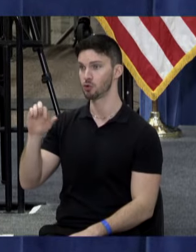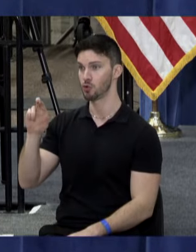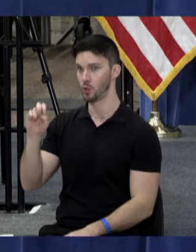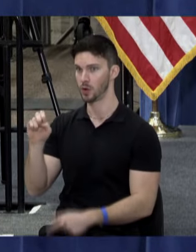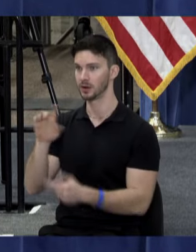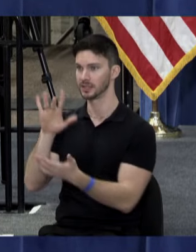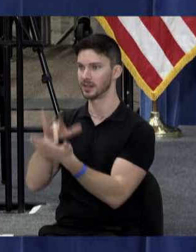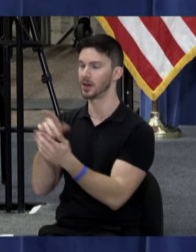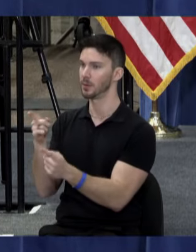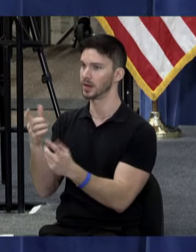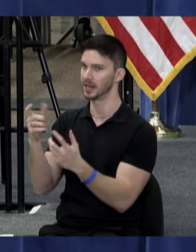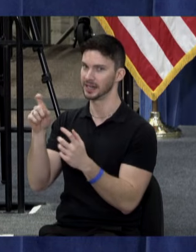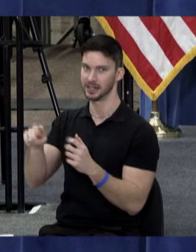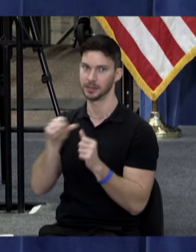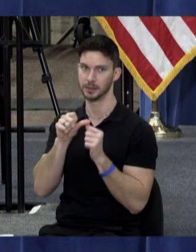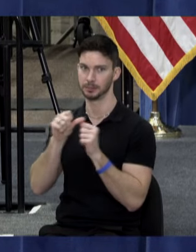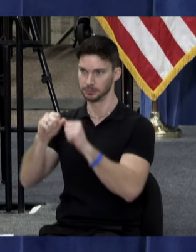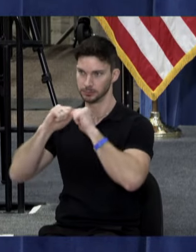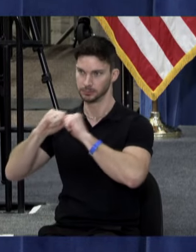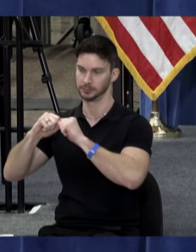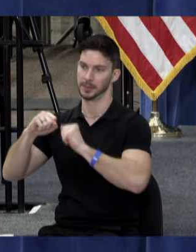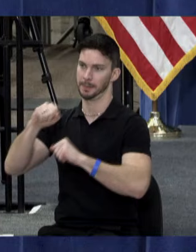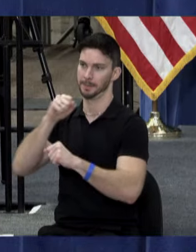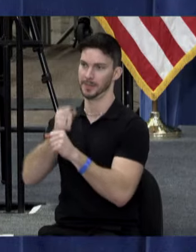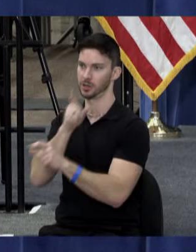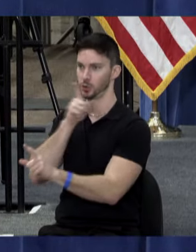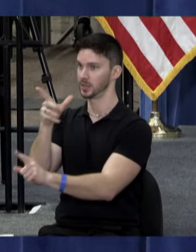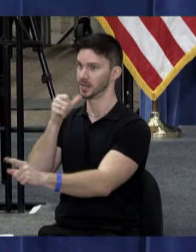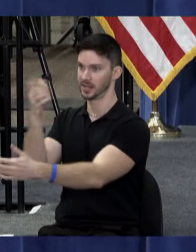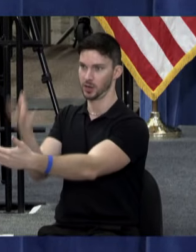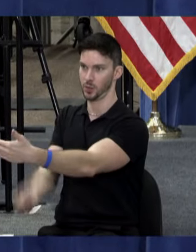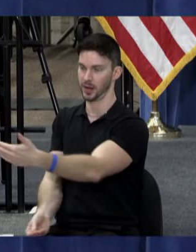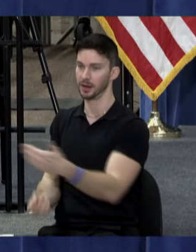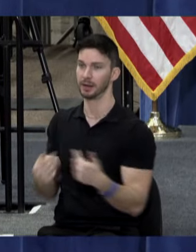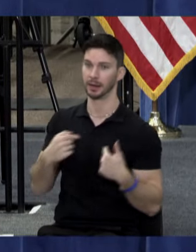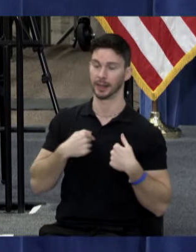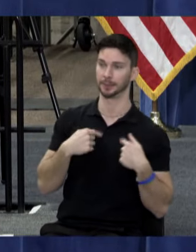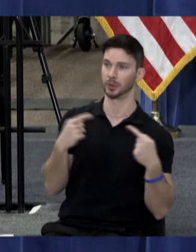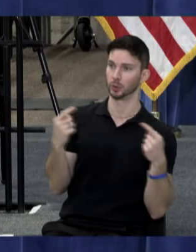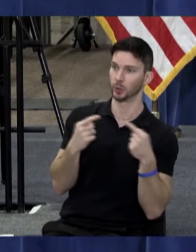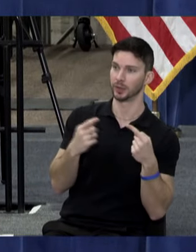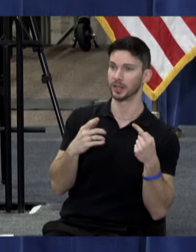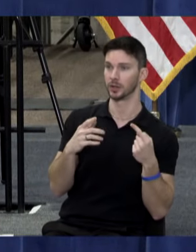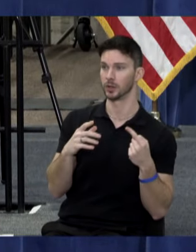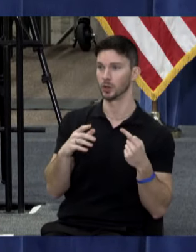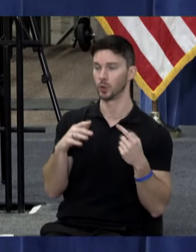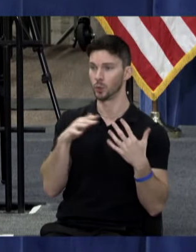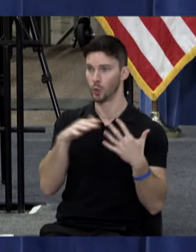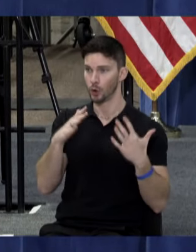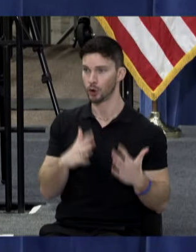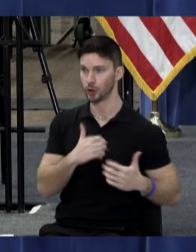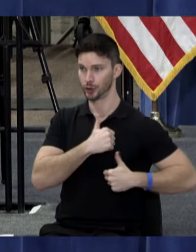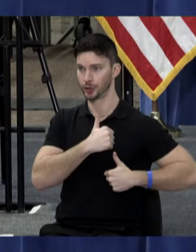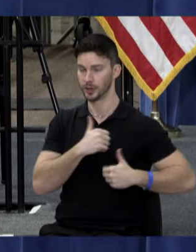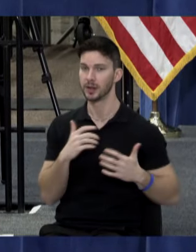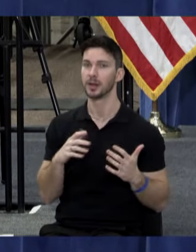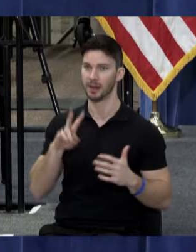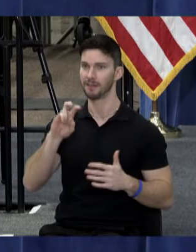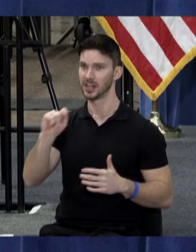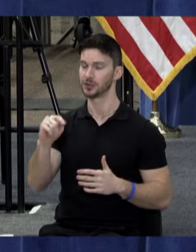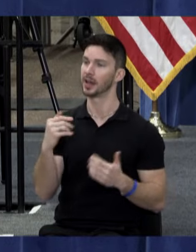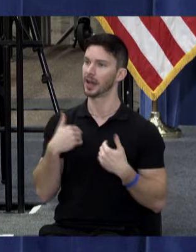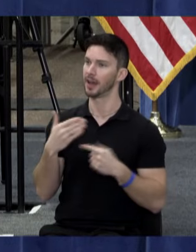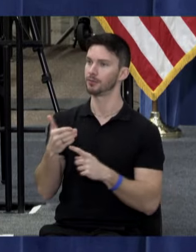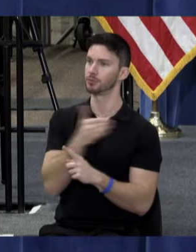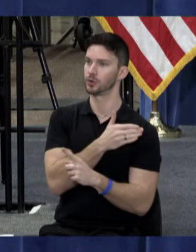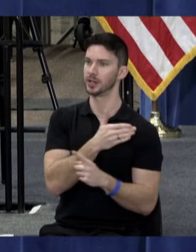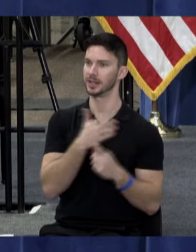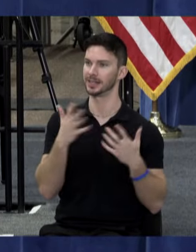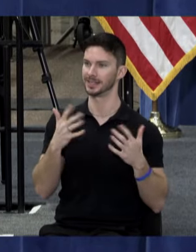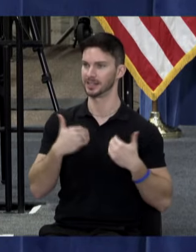away. Because as a wounded warrior or veteran, I have preexisting conditions. So I am uninsurable